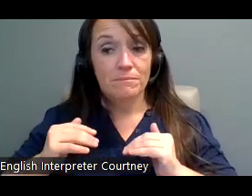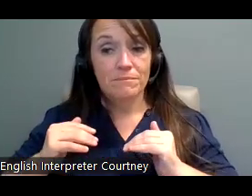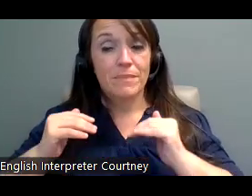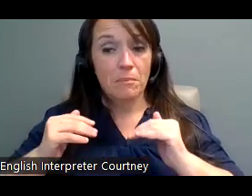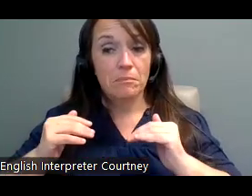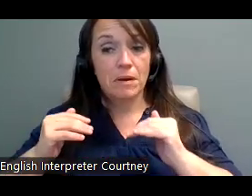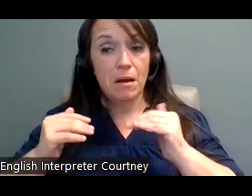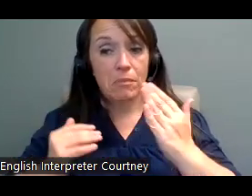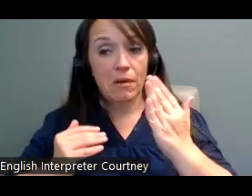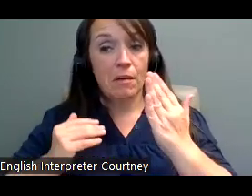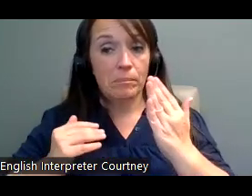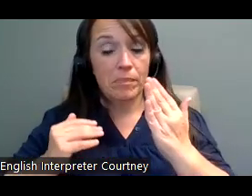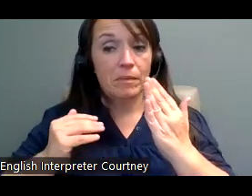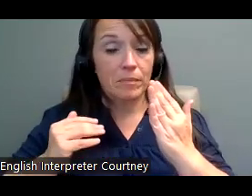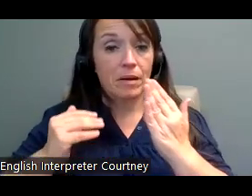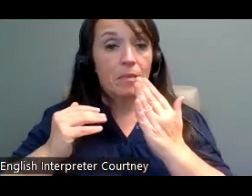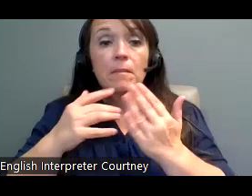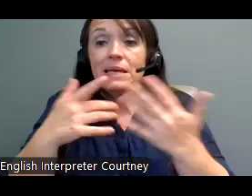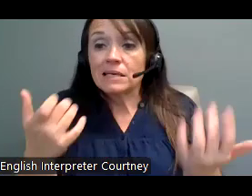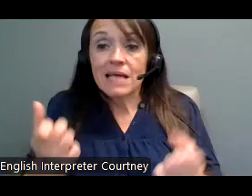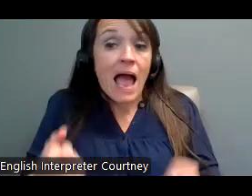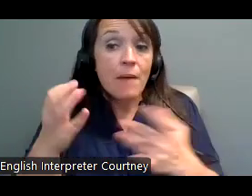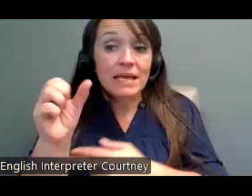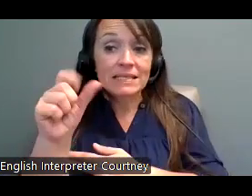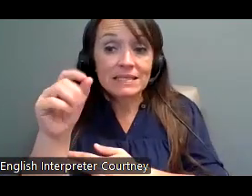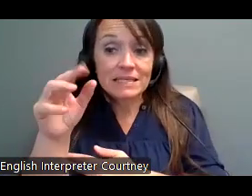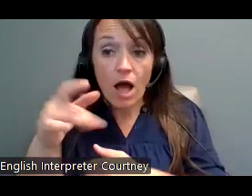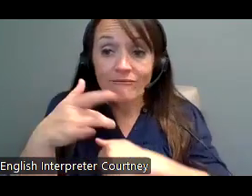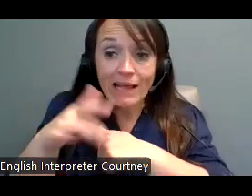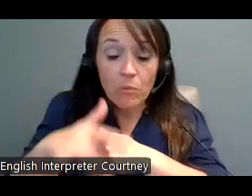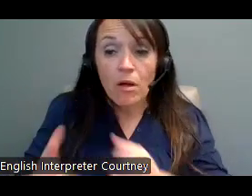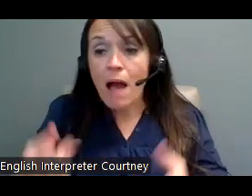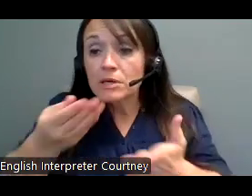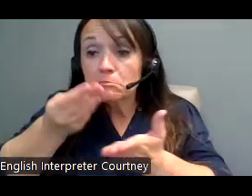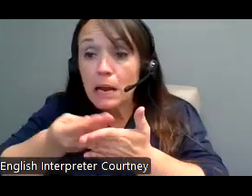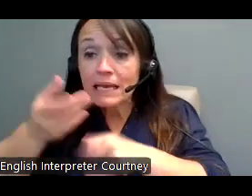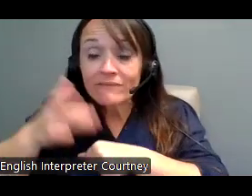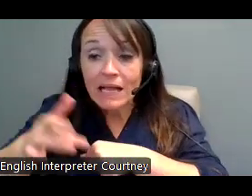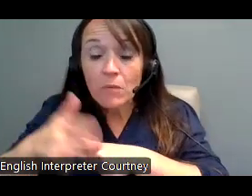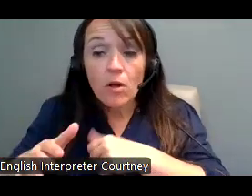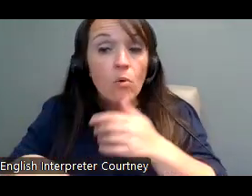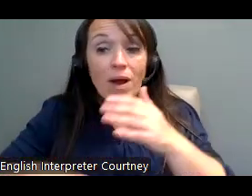enrollment slots or funding availability. So when the demand for slots exceeds that capacity,